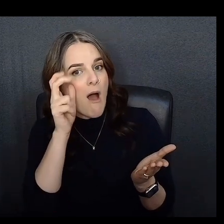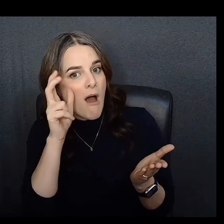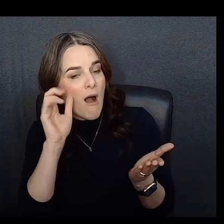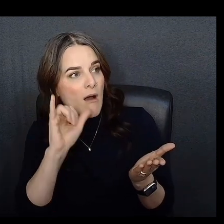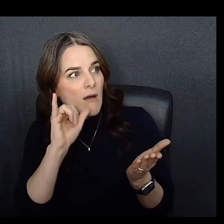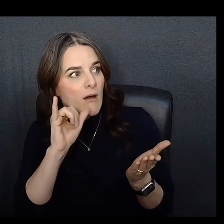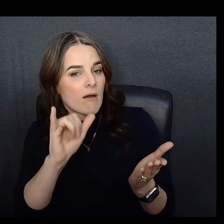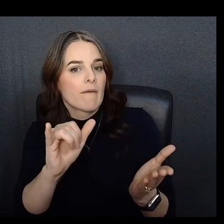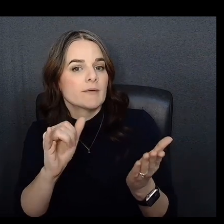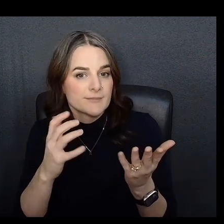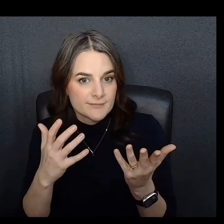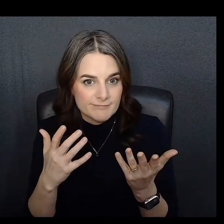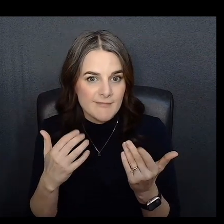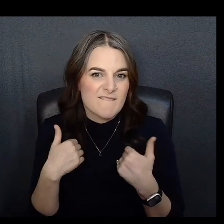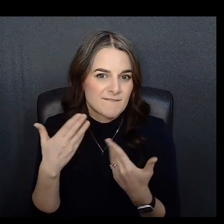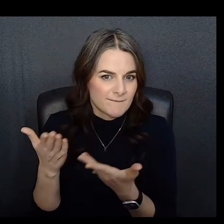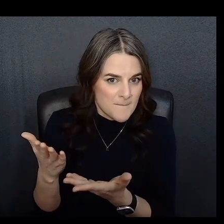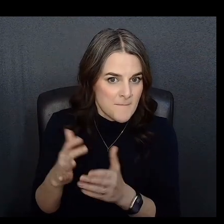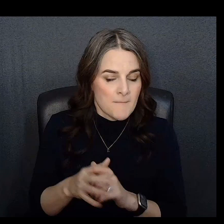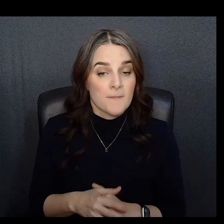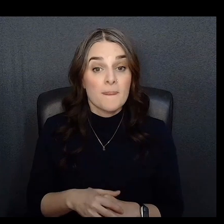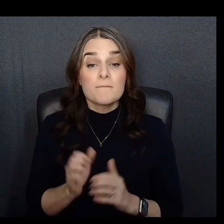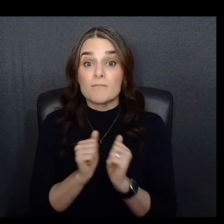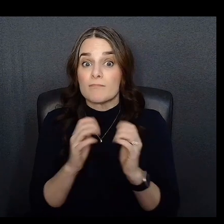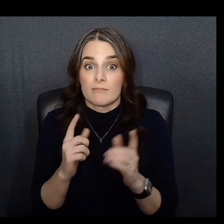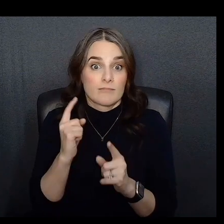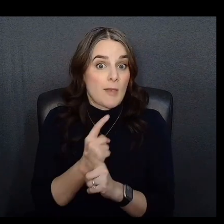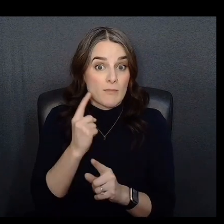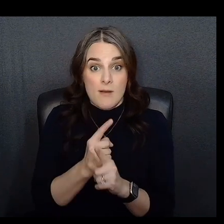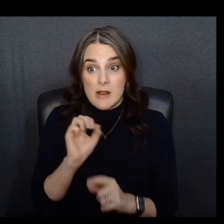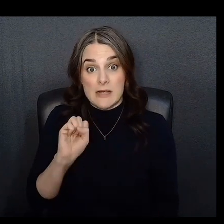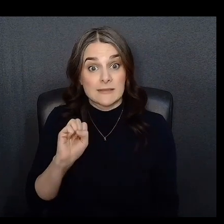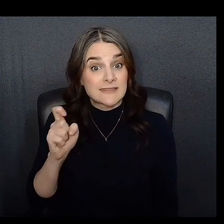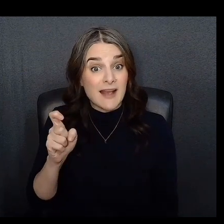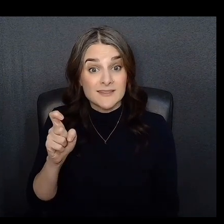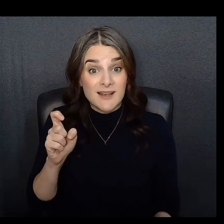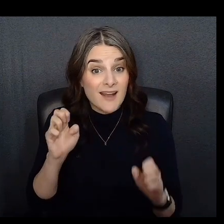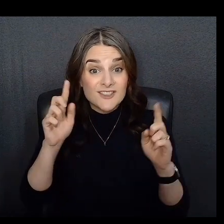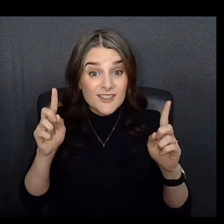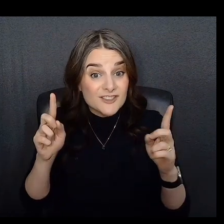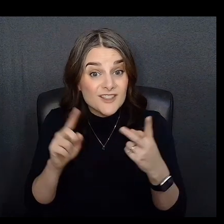And then, without proper sex education, without the opportunity to learn about your bodies